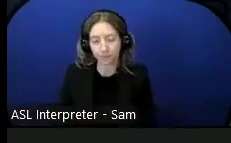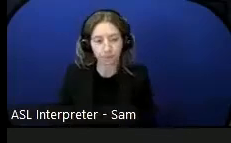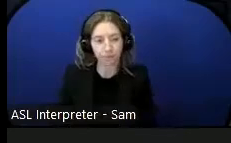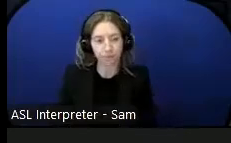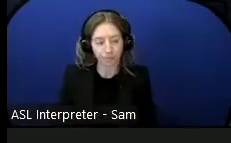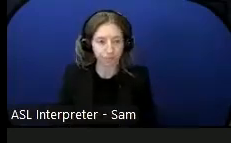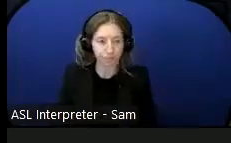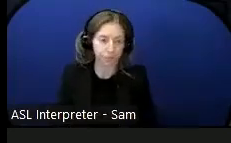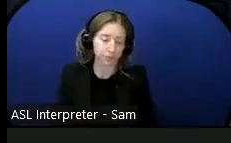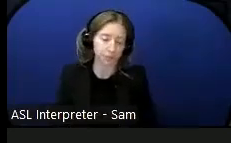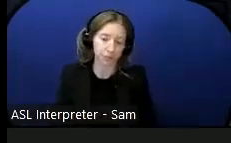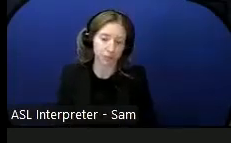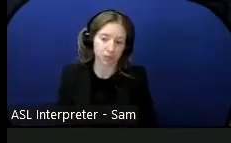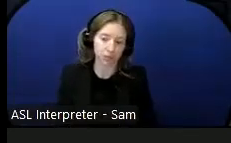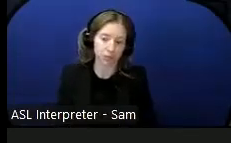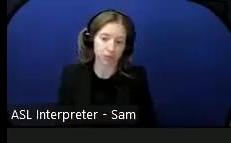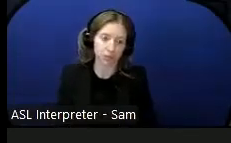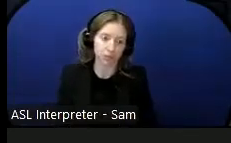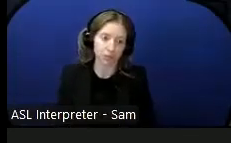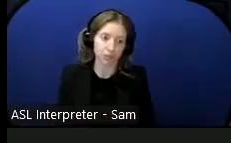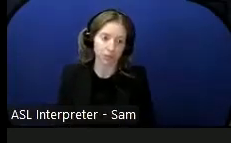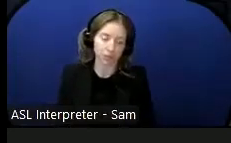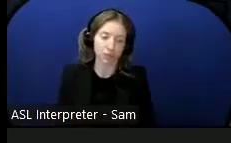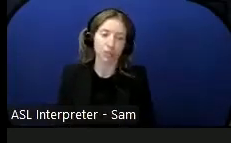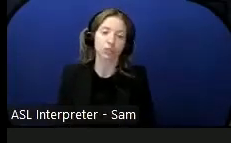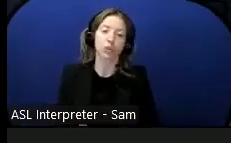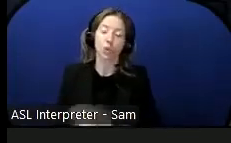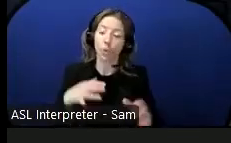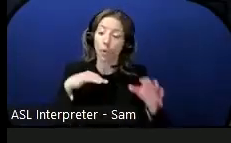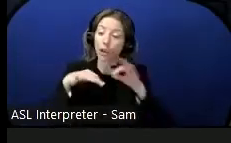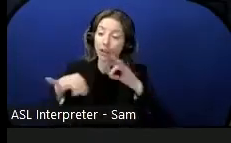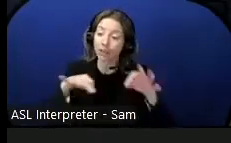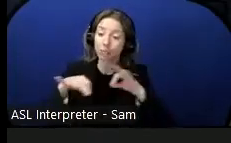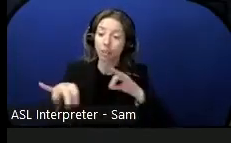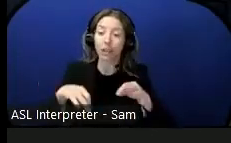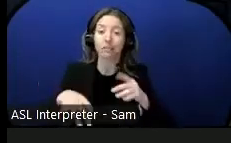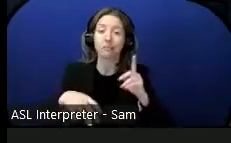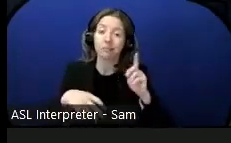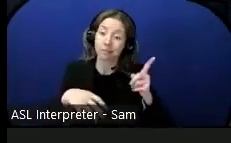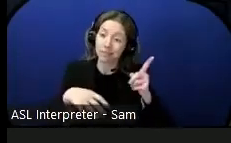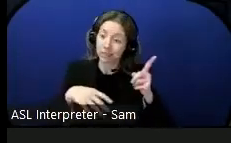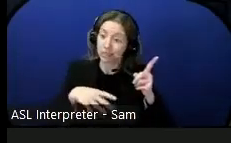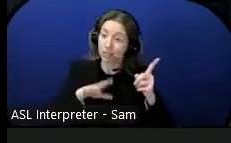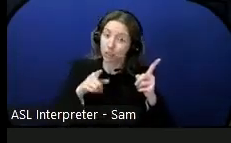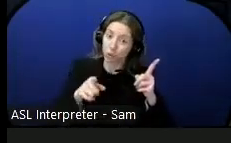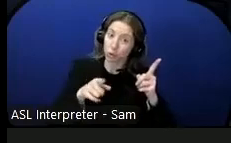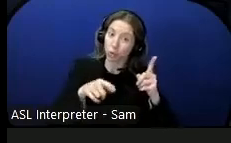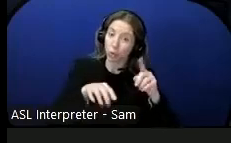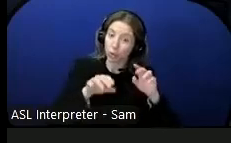that we're telling them what is this information for, how, what should I put in here, how is this going to be processed on the server side,